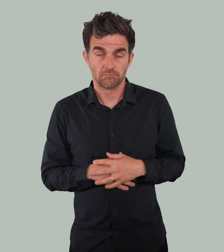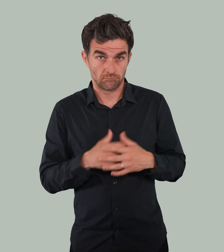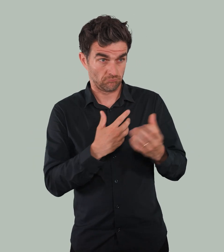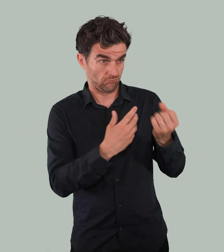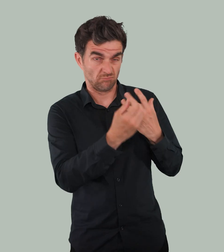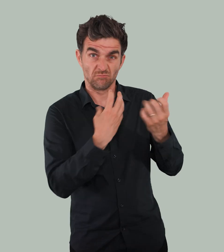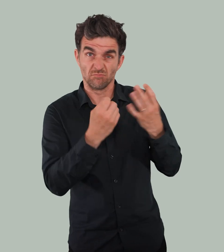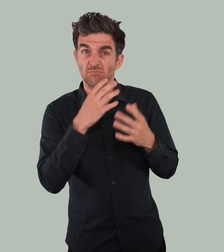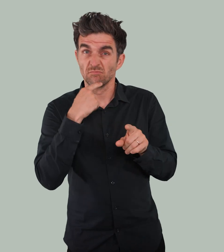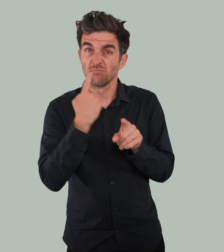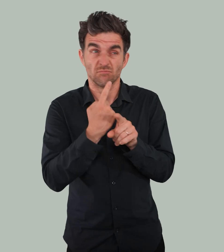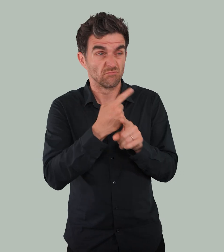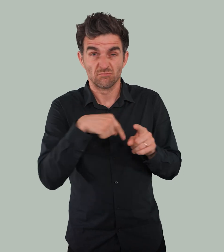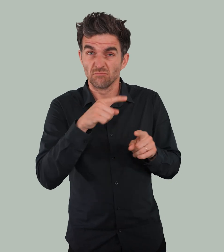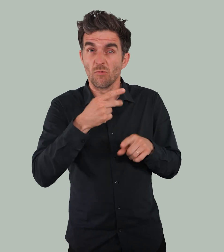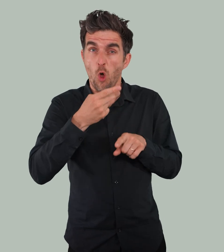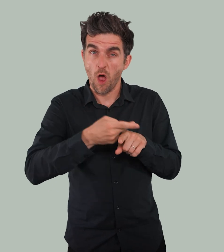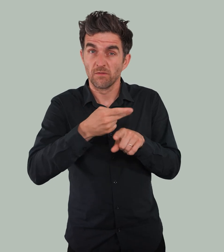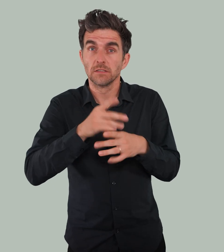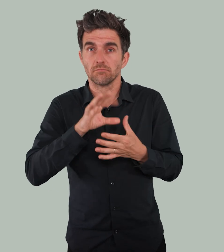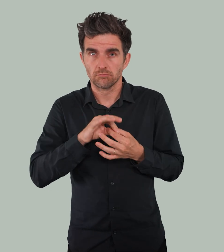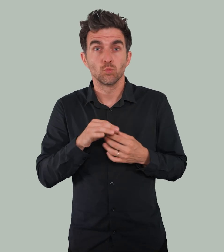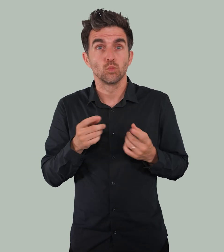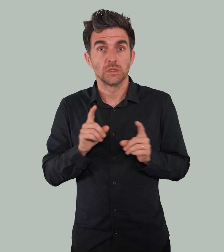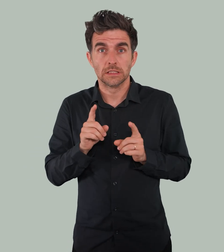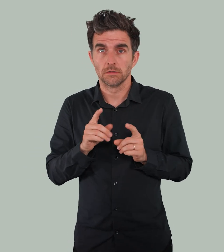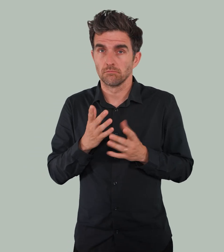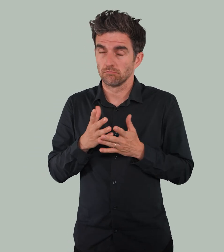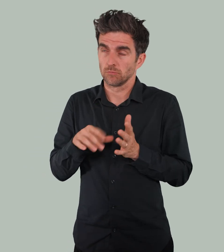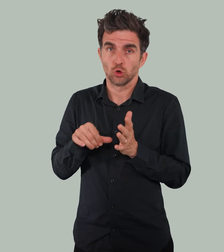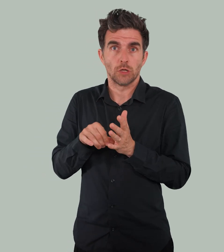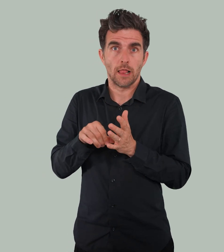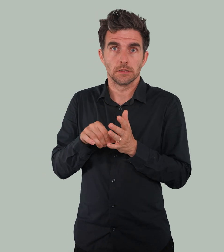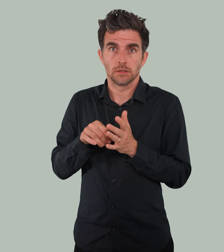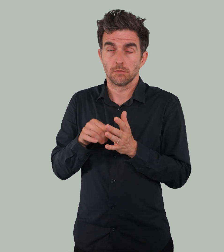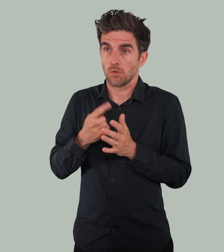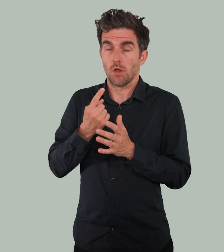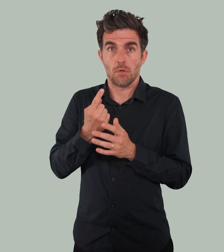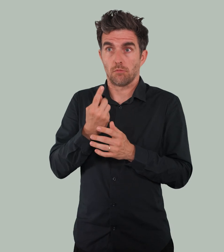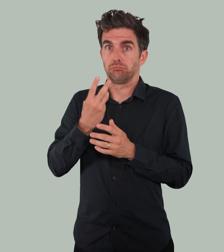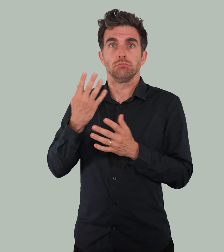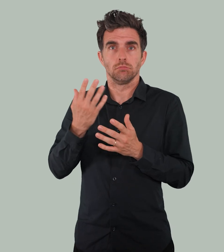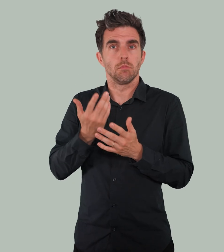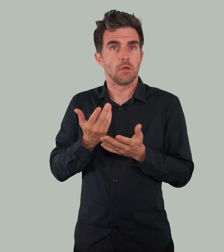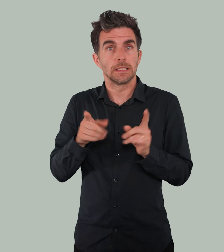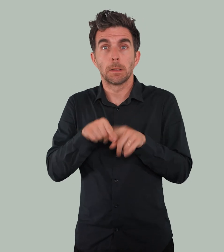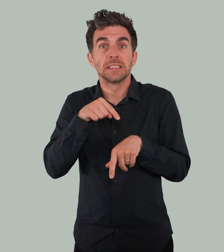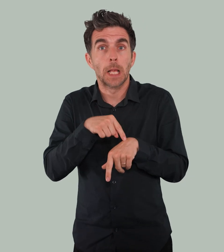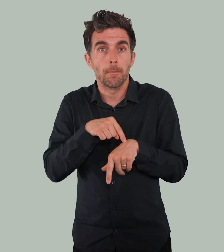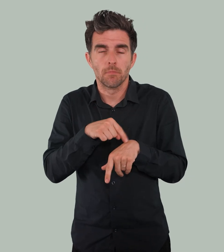Respondents often describe experiencing more than one of these challenges at the same time.